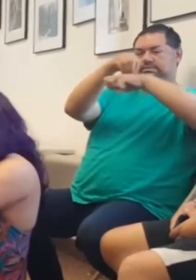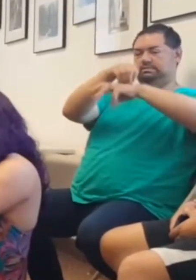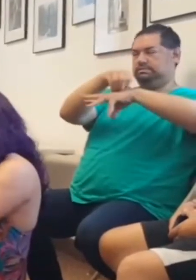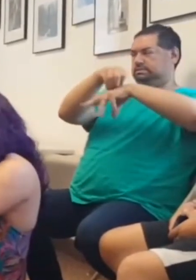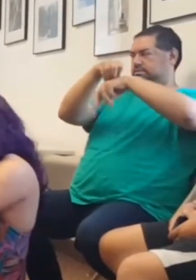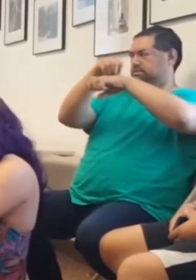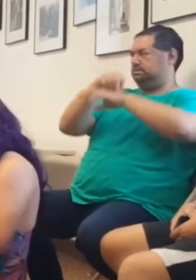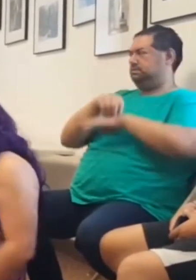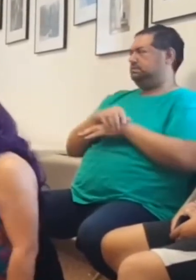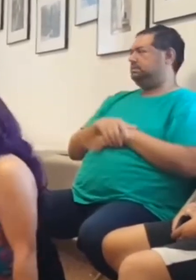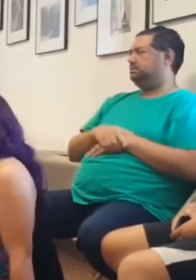"Octopus." There we go.